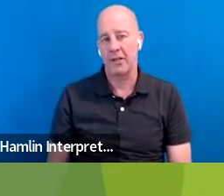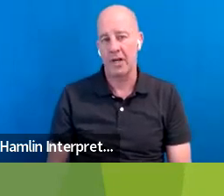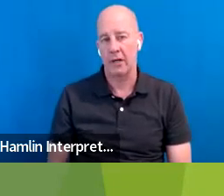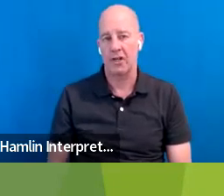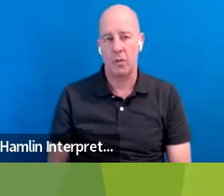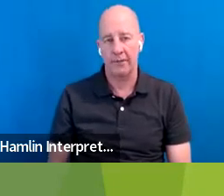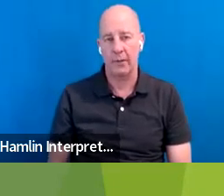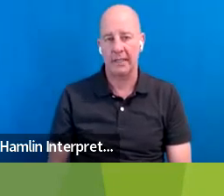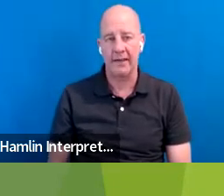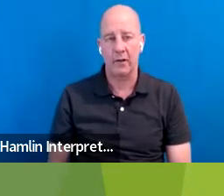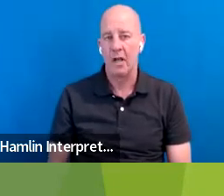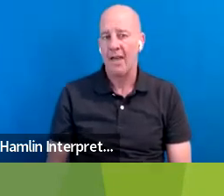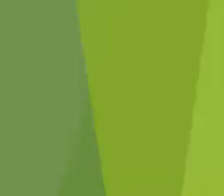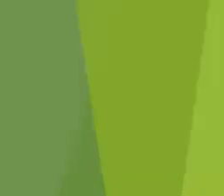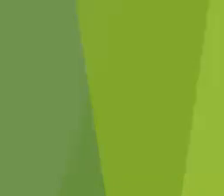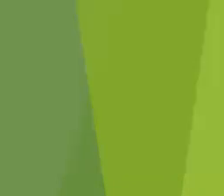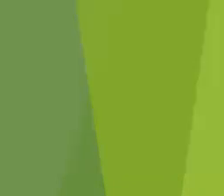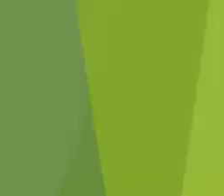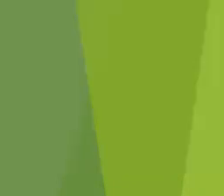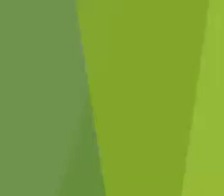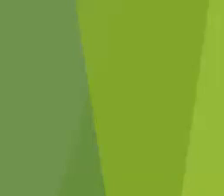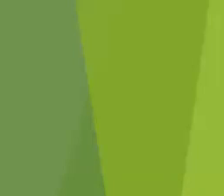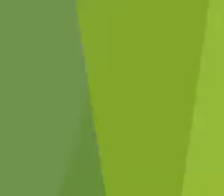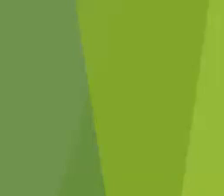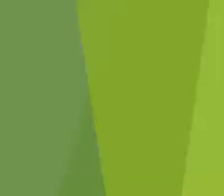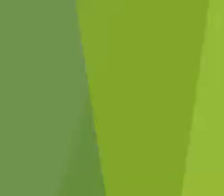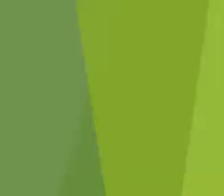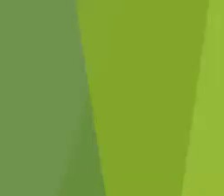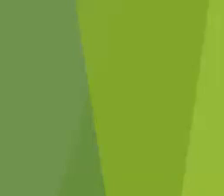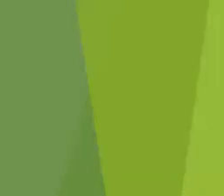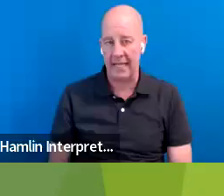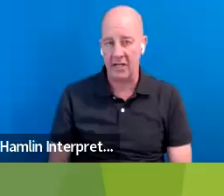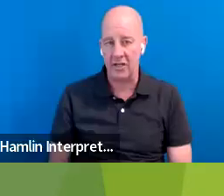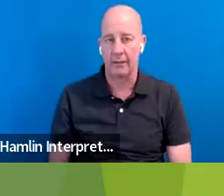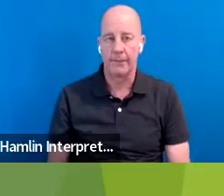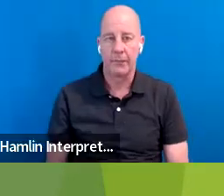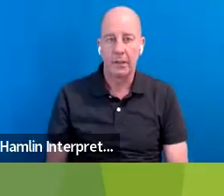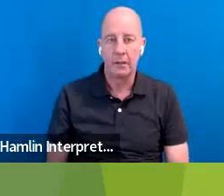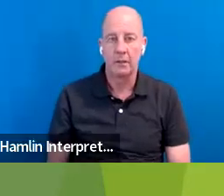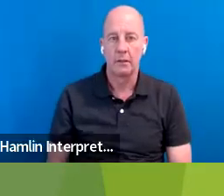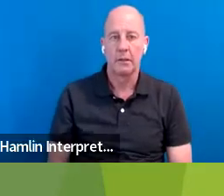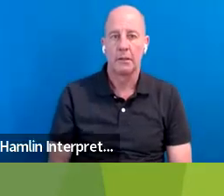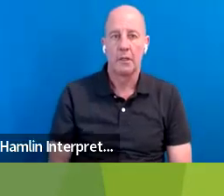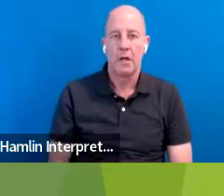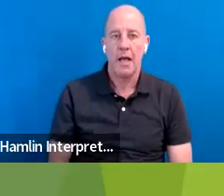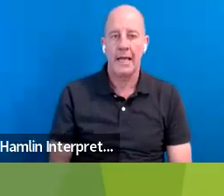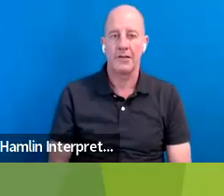being strayed at a 12th grade level, that is not accessibility. You are actually missing out on the communication.